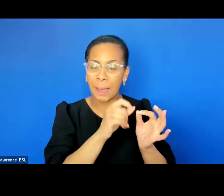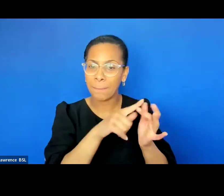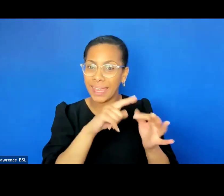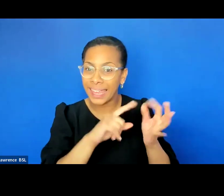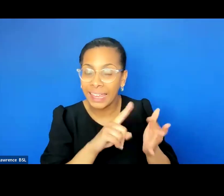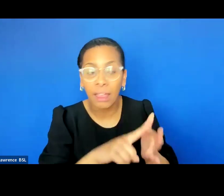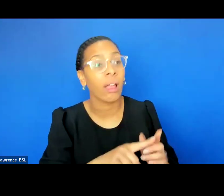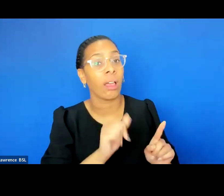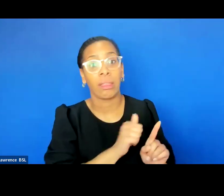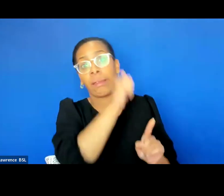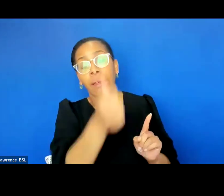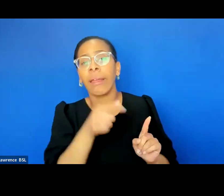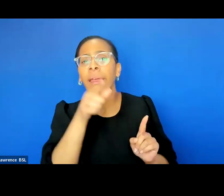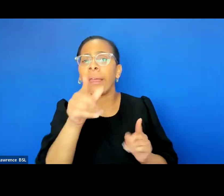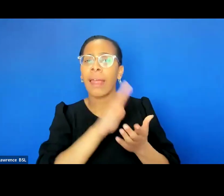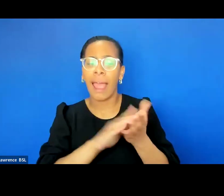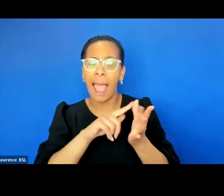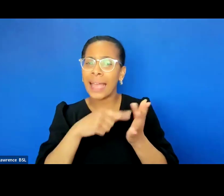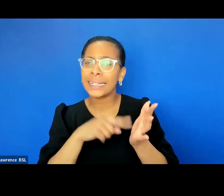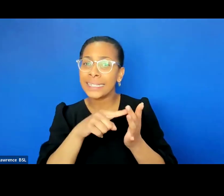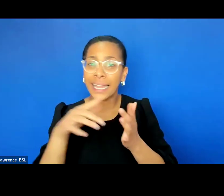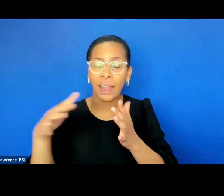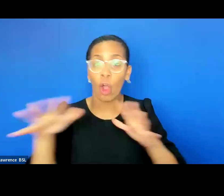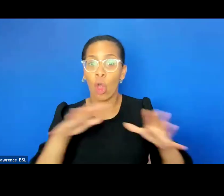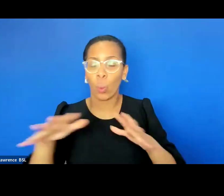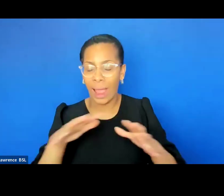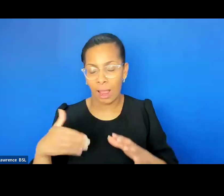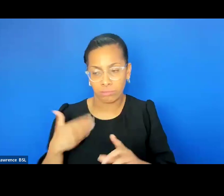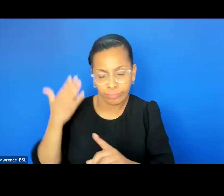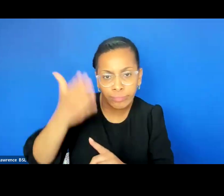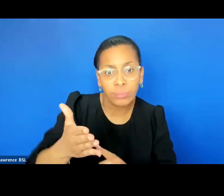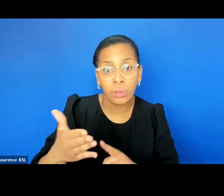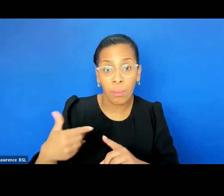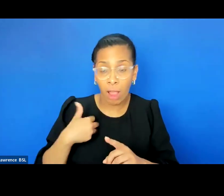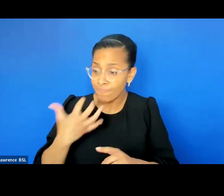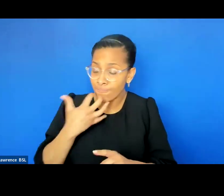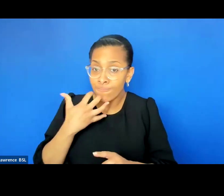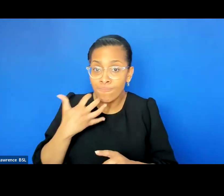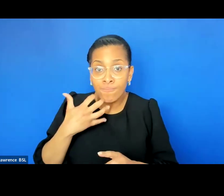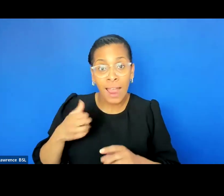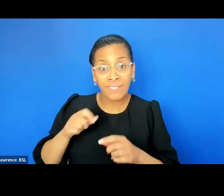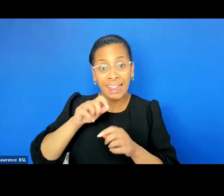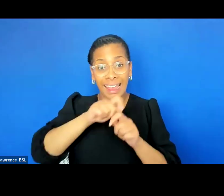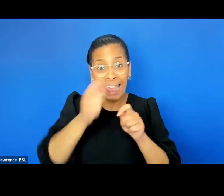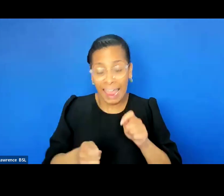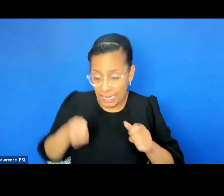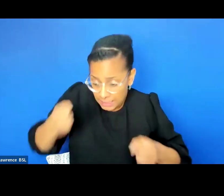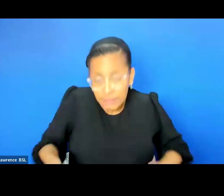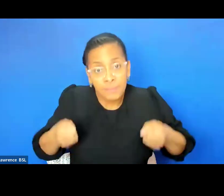the devastating earthquake, now wobbling around on two leg braces and canes, and I was scared. I was scared of being judged.